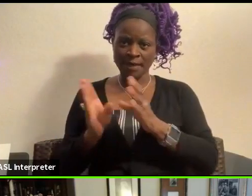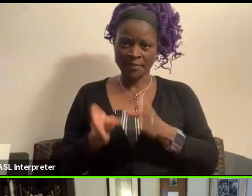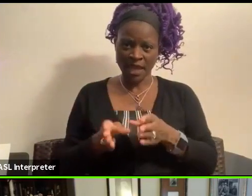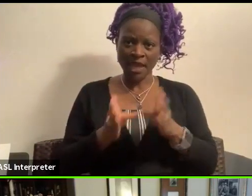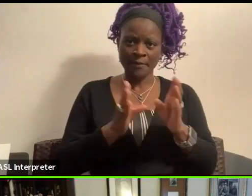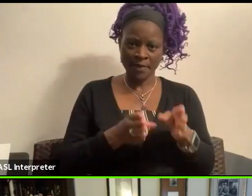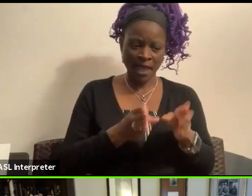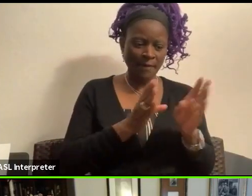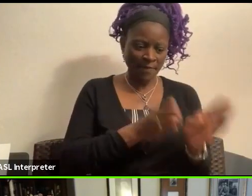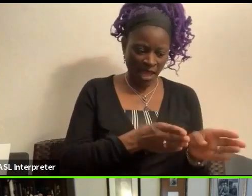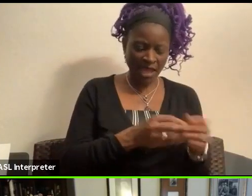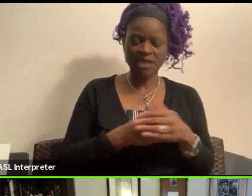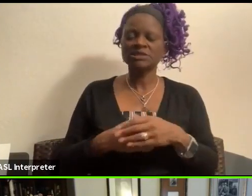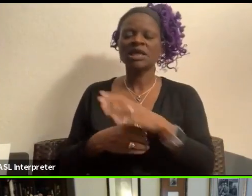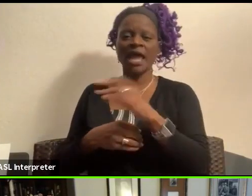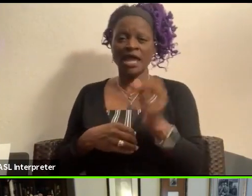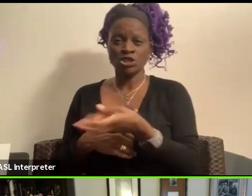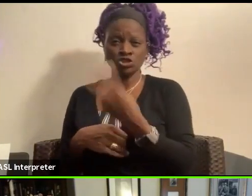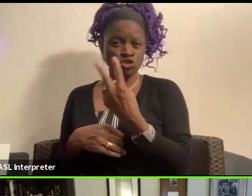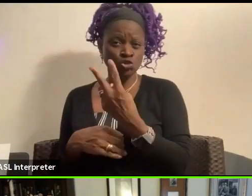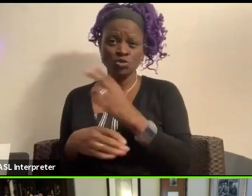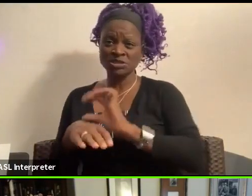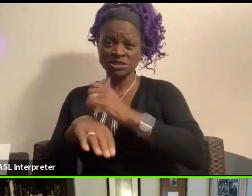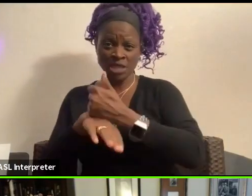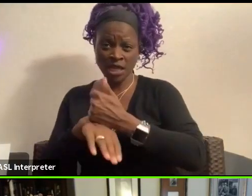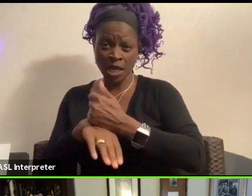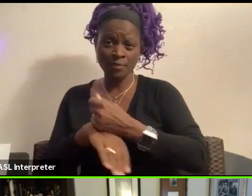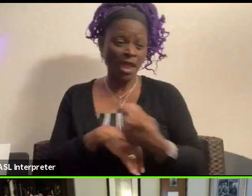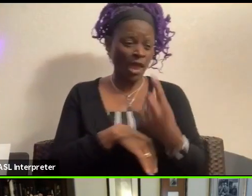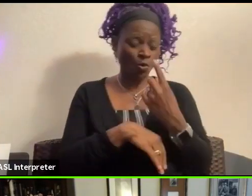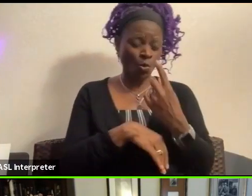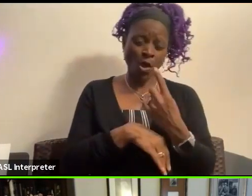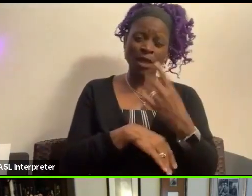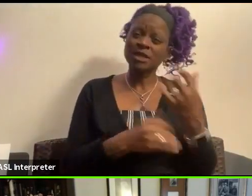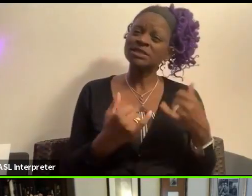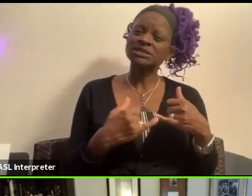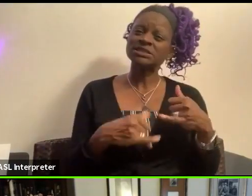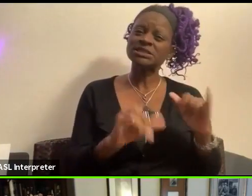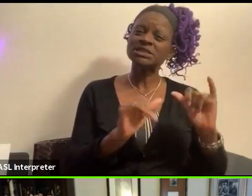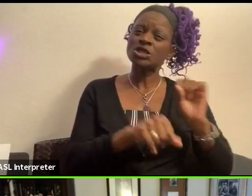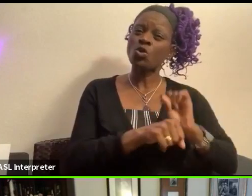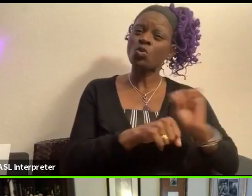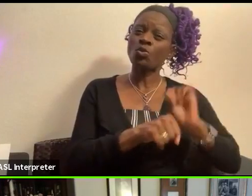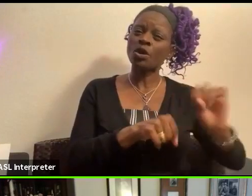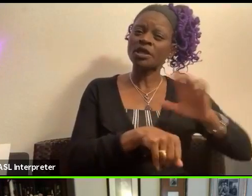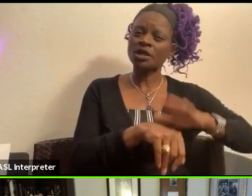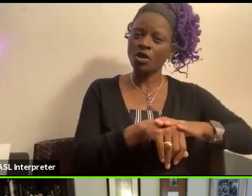And the dates are still a benchmark dates as proposed.